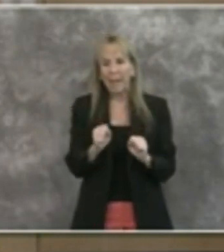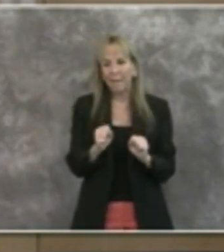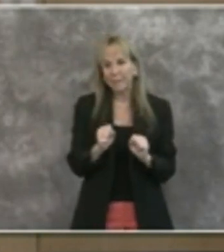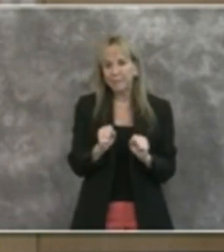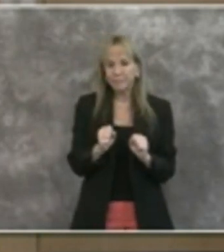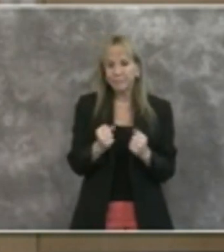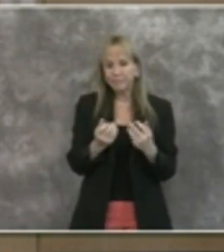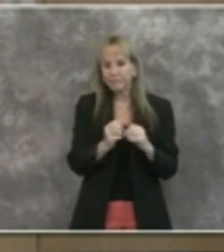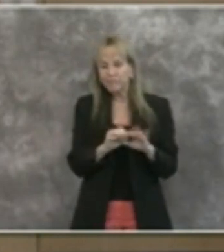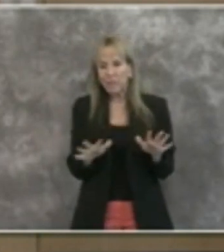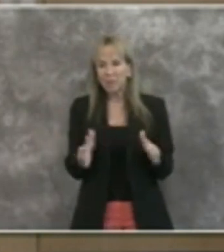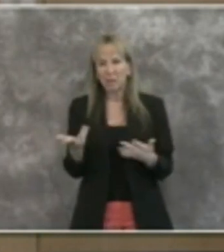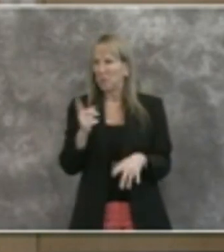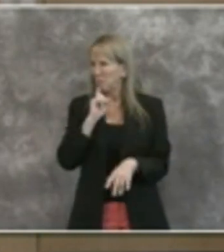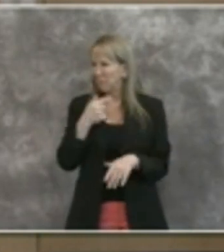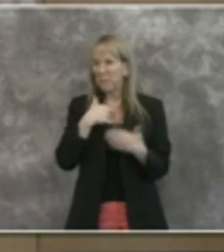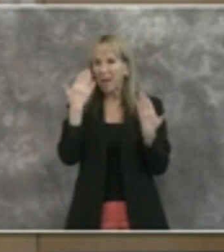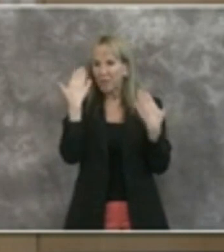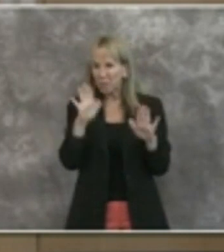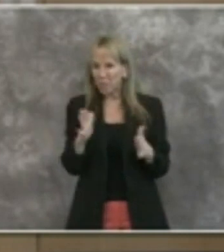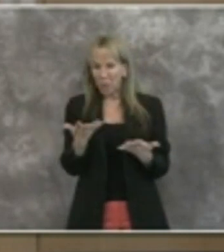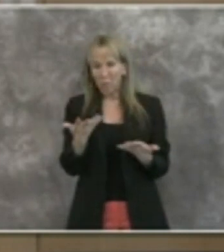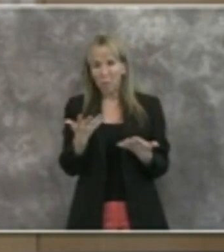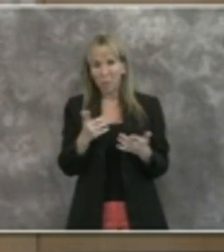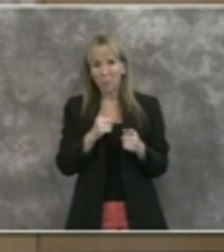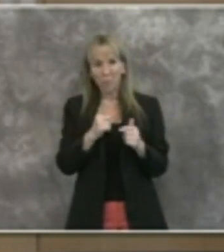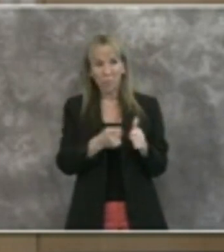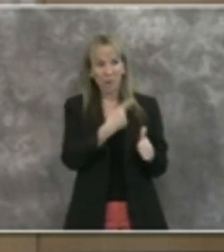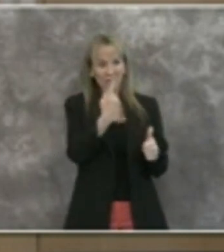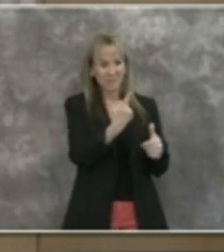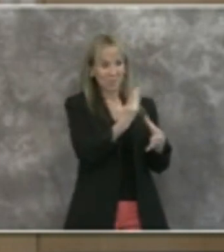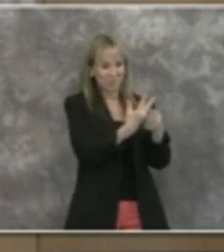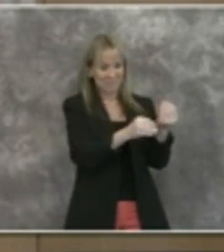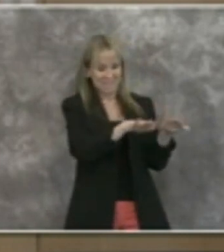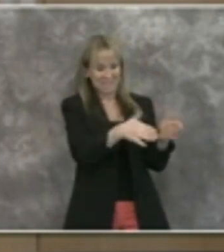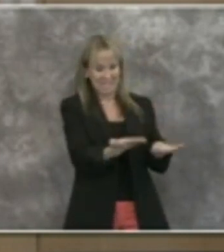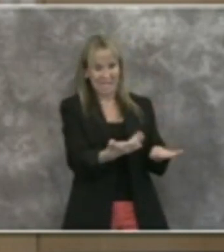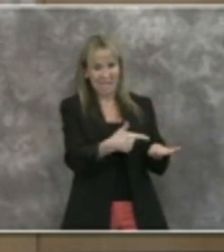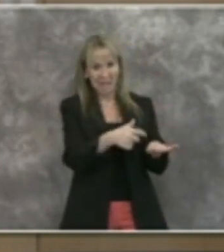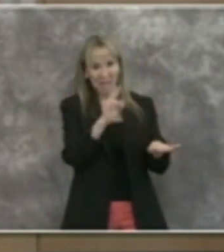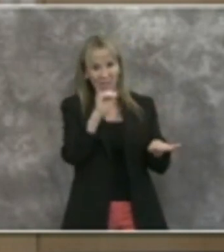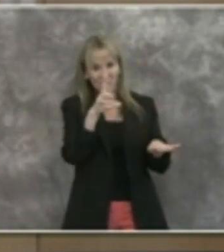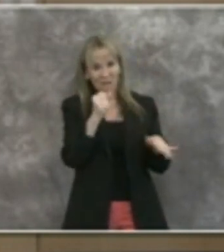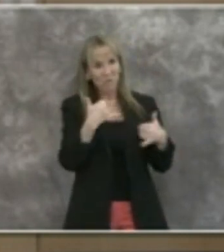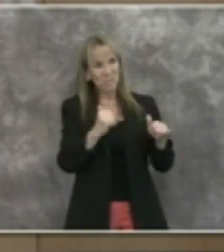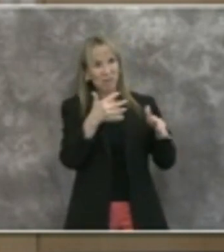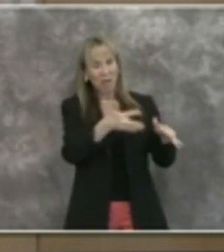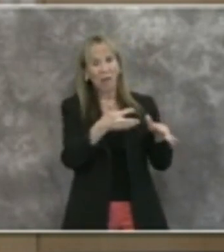DECEASED AND THEN MANAGED AND HANDLED BY MORTICIANS SO THAT INFORMATION AND GUIDANCE IS OUT THERE. OBVIOUSLY THEY